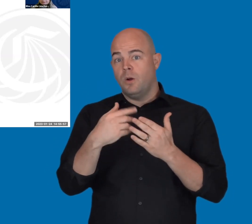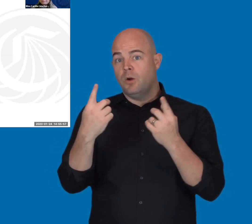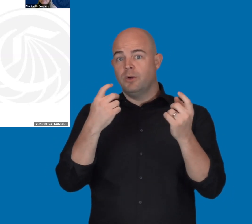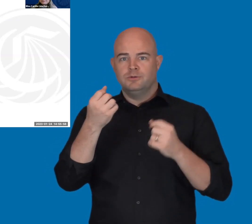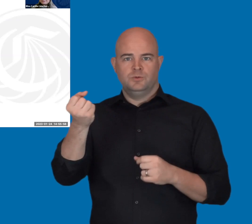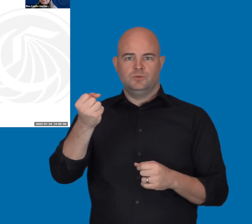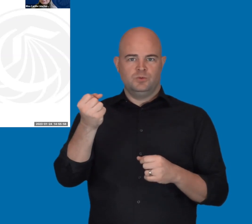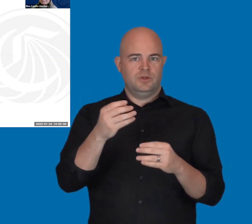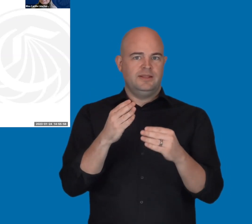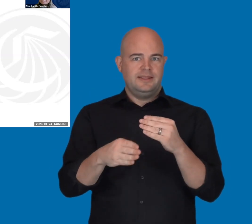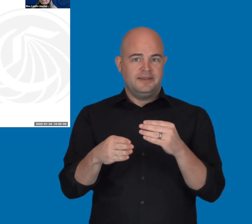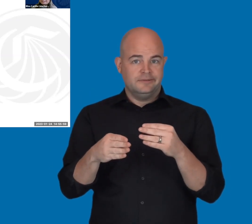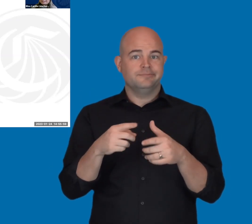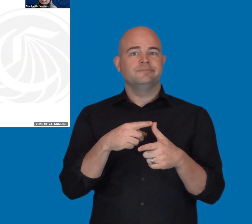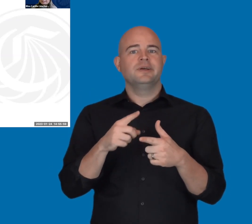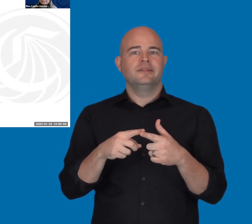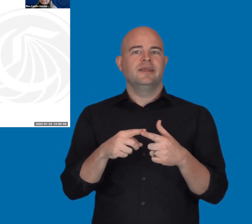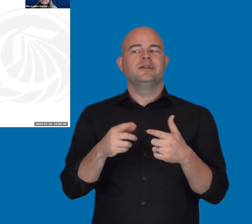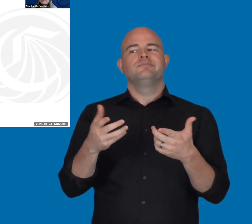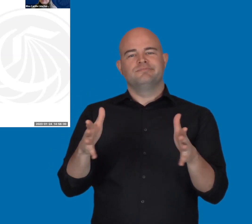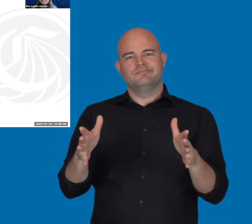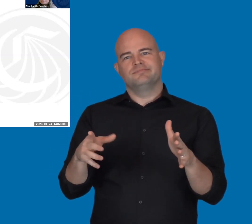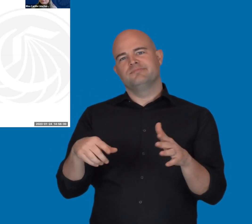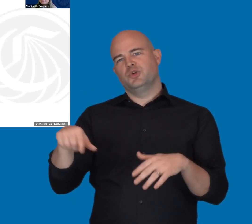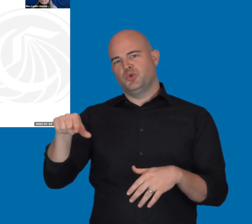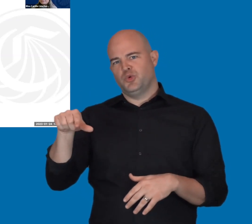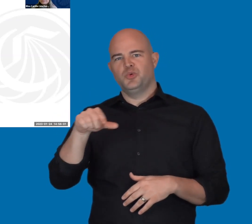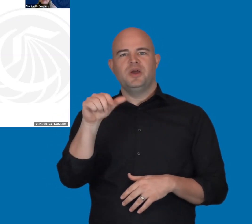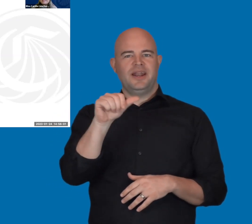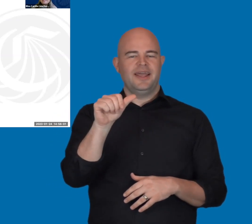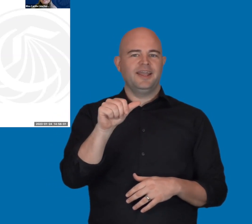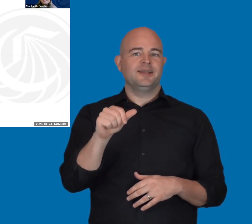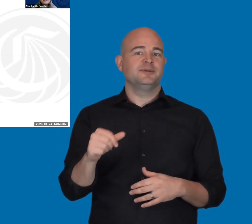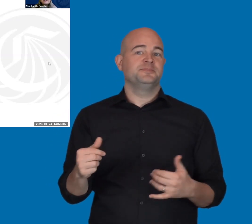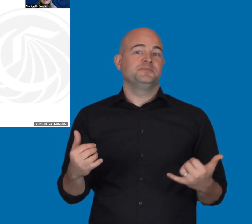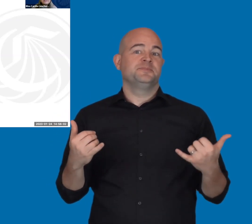As a reminder, please hold all questions to the end and then we'll conclude with a Q&A section.